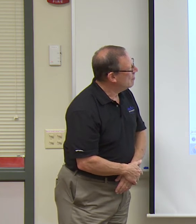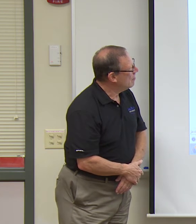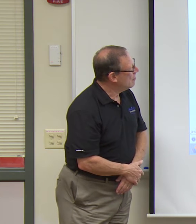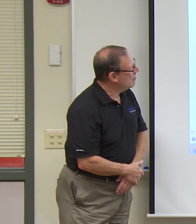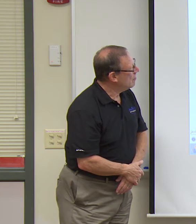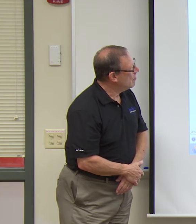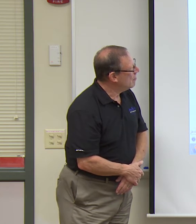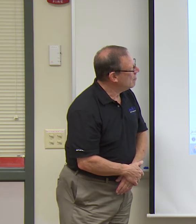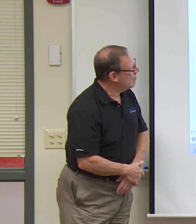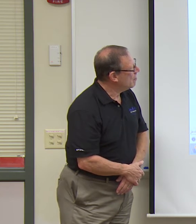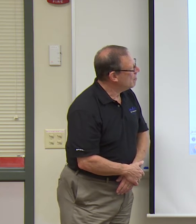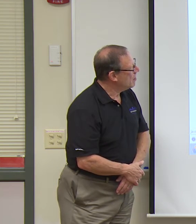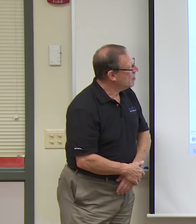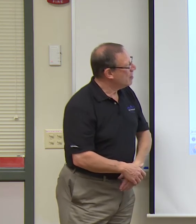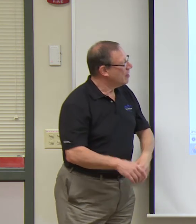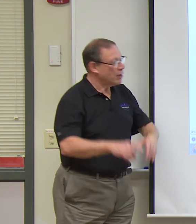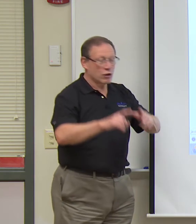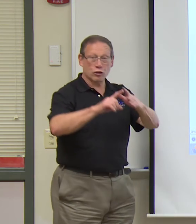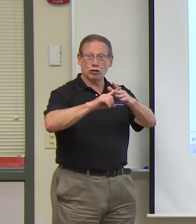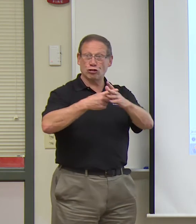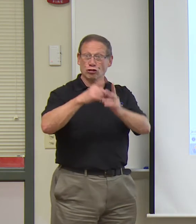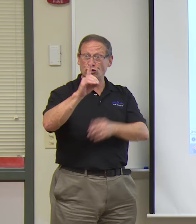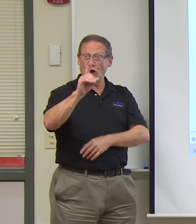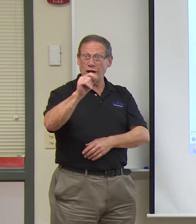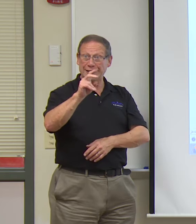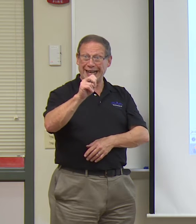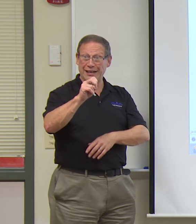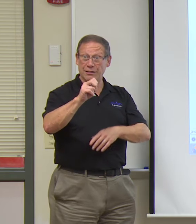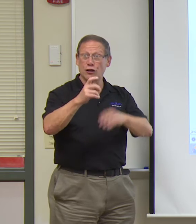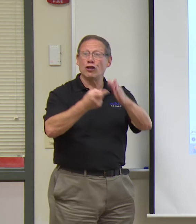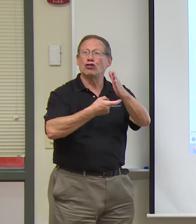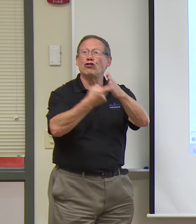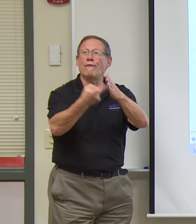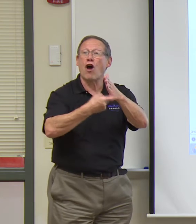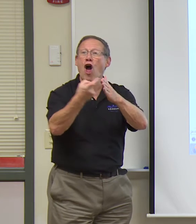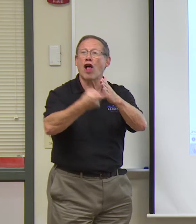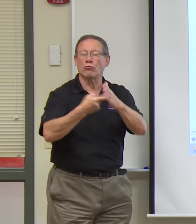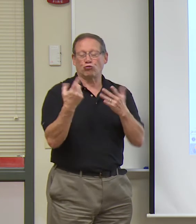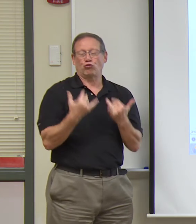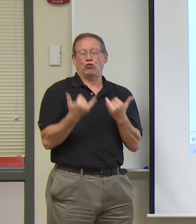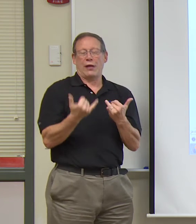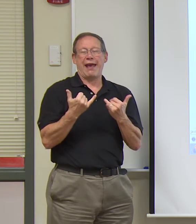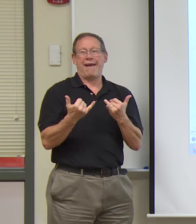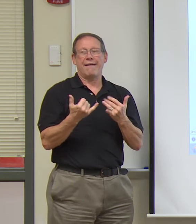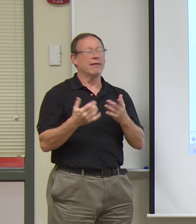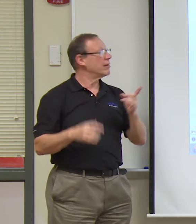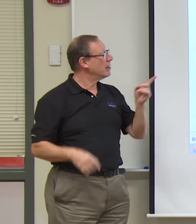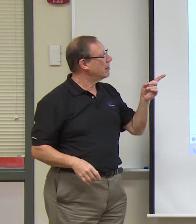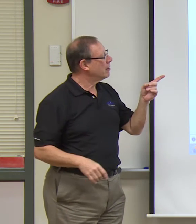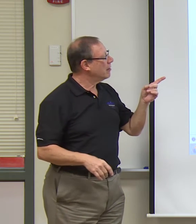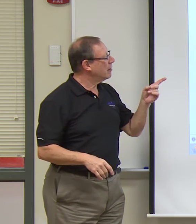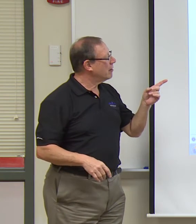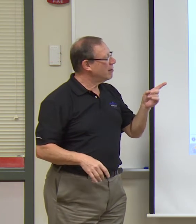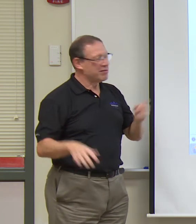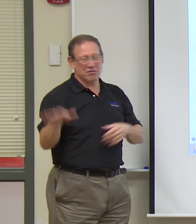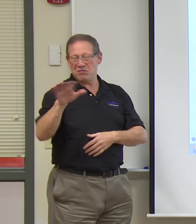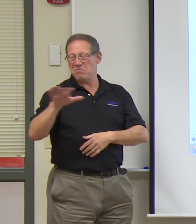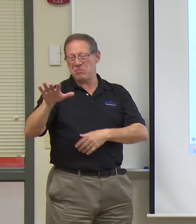The start date will always default to today and right about whenever that is, but--